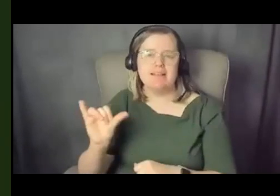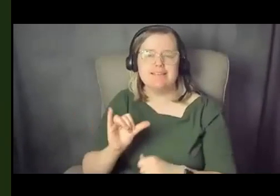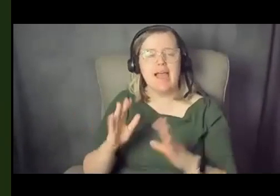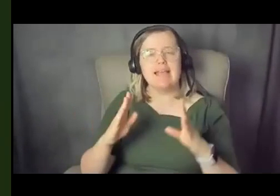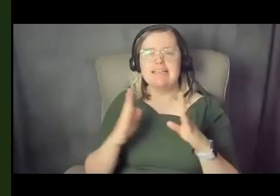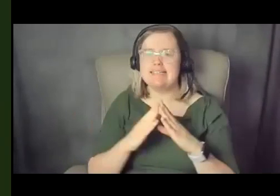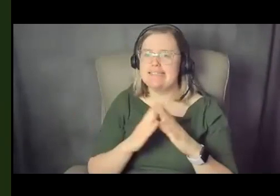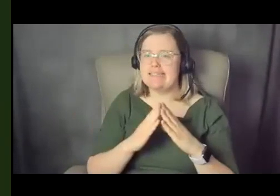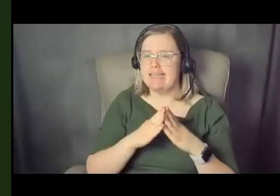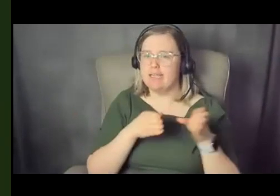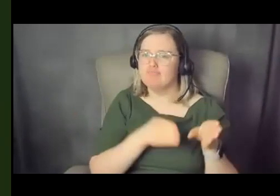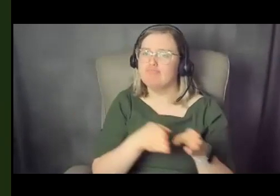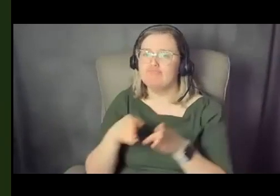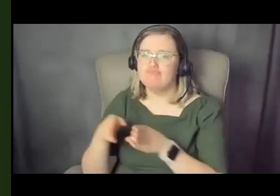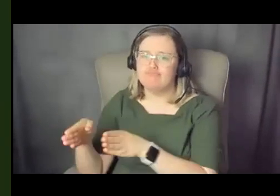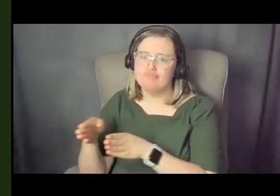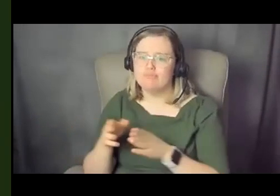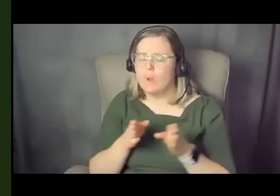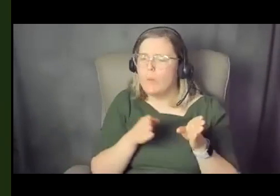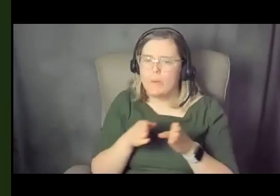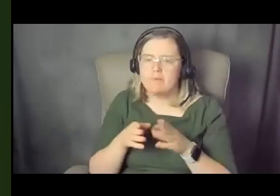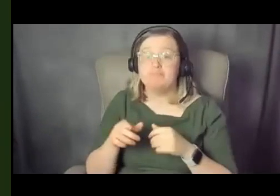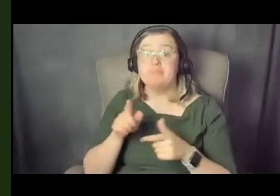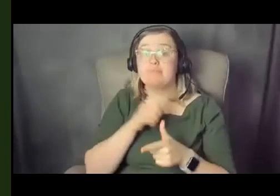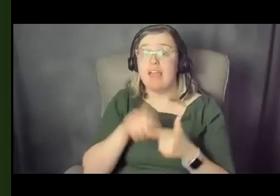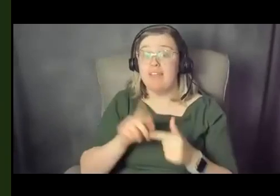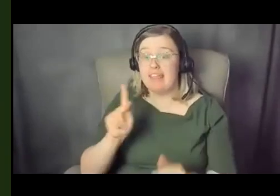County is a system is like a highway where all of the streets lead.